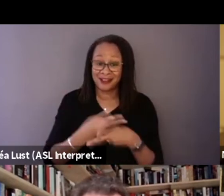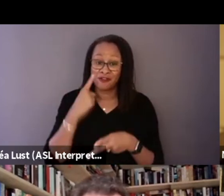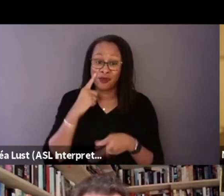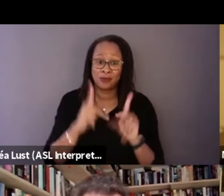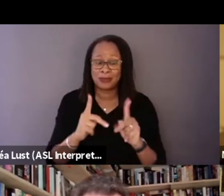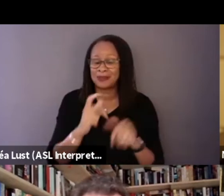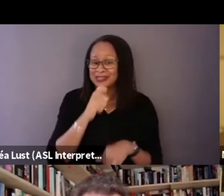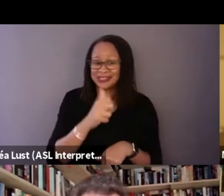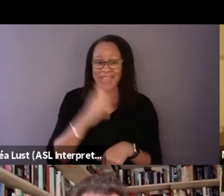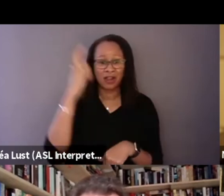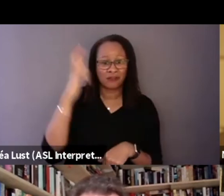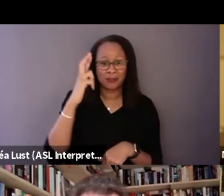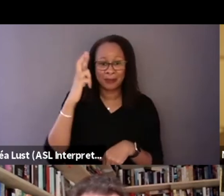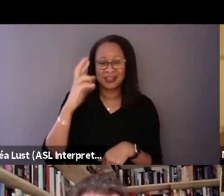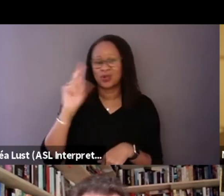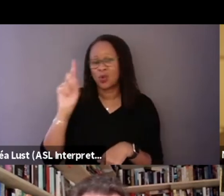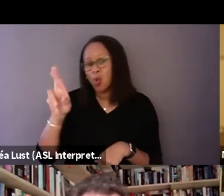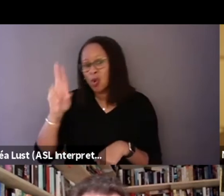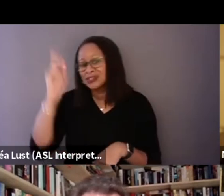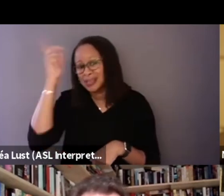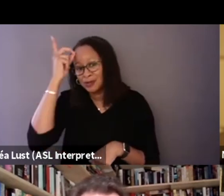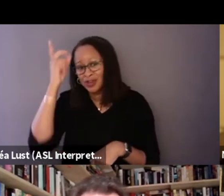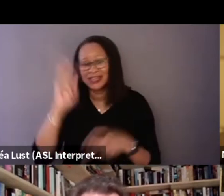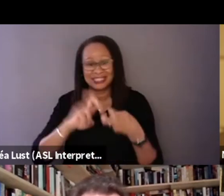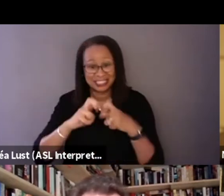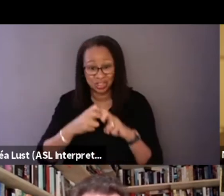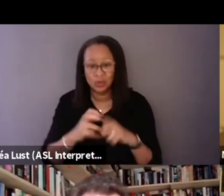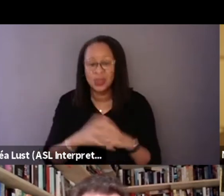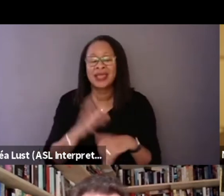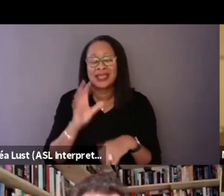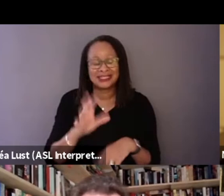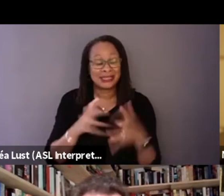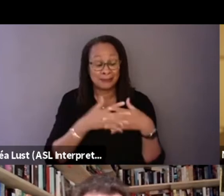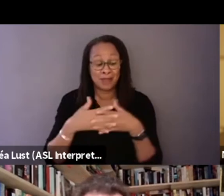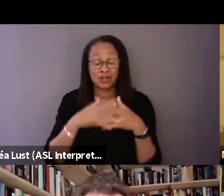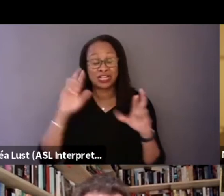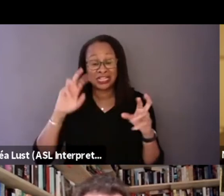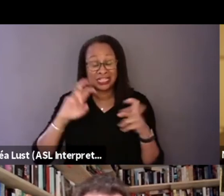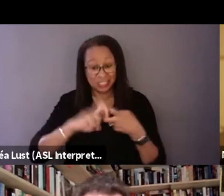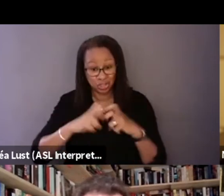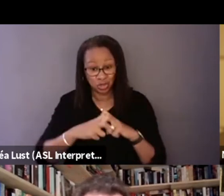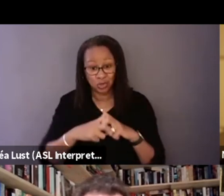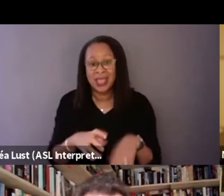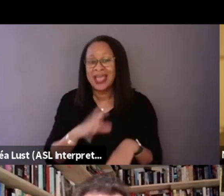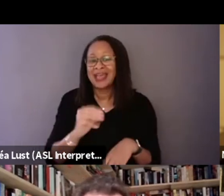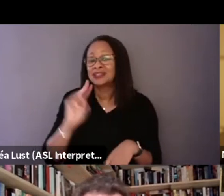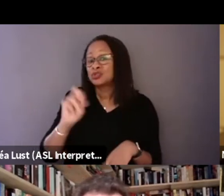or a Democratic issue, it's an American issue and a moral one to ensure that everyone gets to live safely